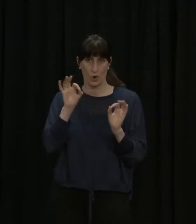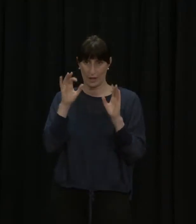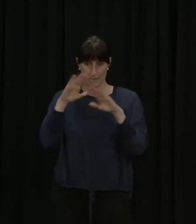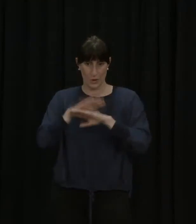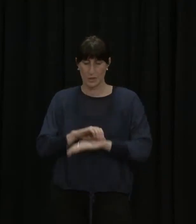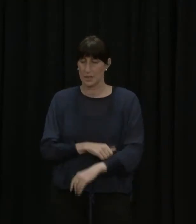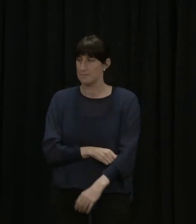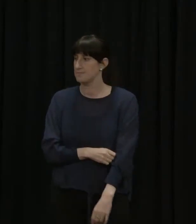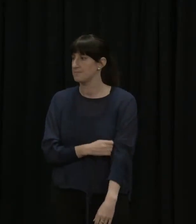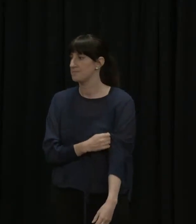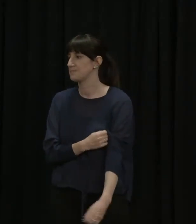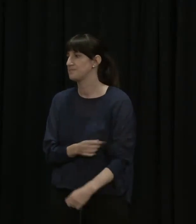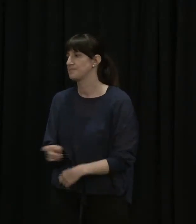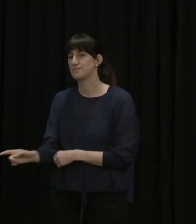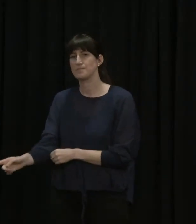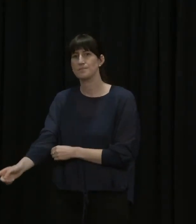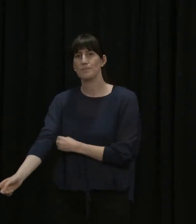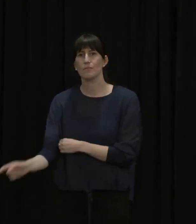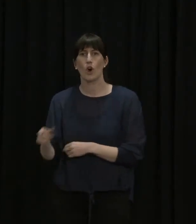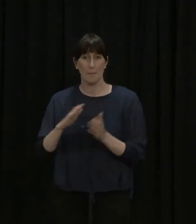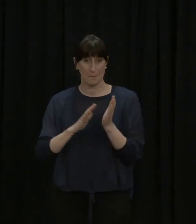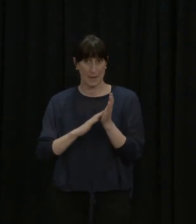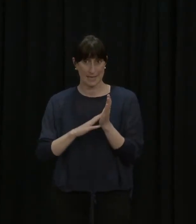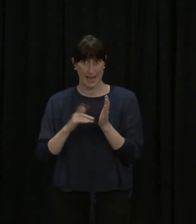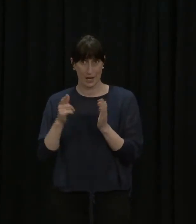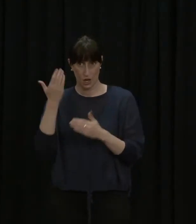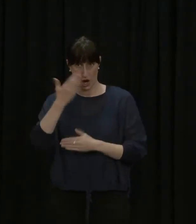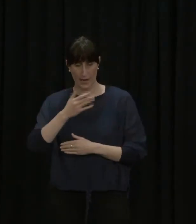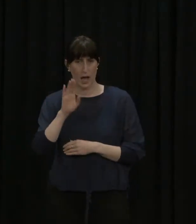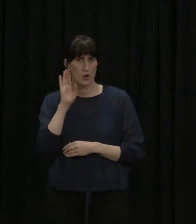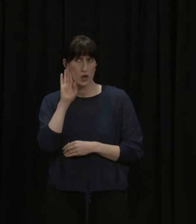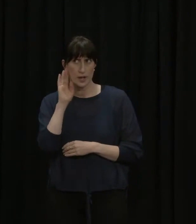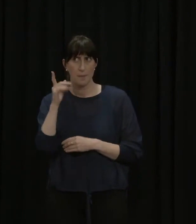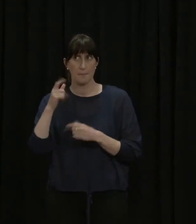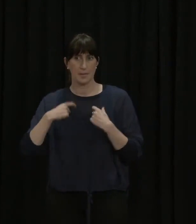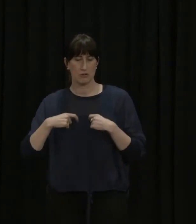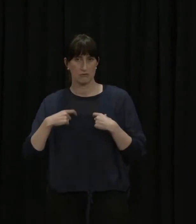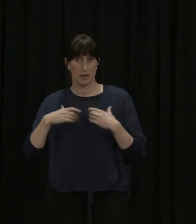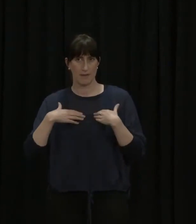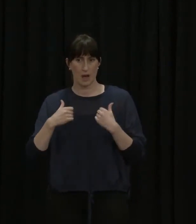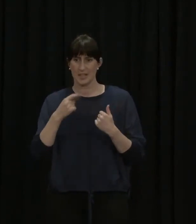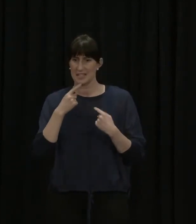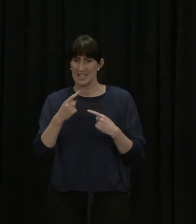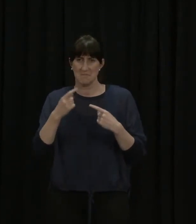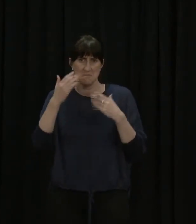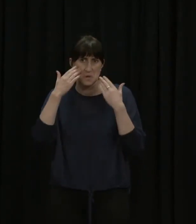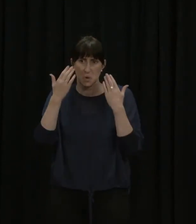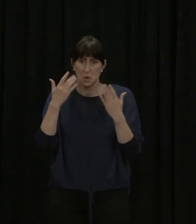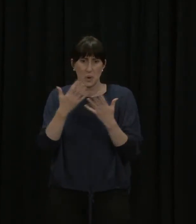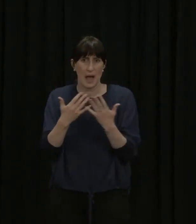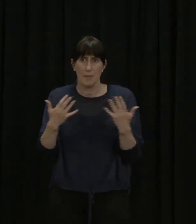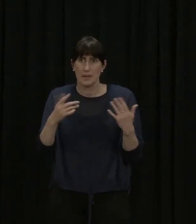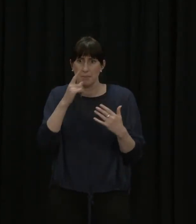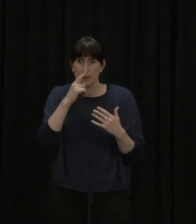endeavouring to provide much greater clarity and certainty about what the process will look like so that we can try and avoid some of that confusion. To that mean, on Monday night the Minister of health